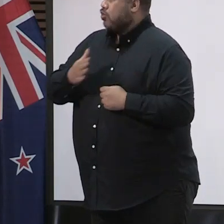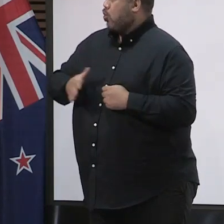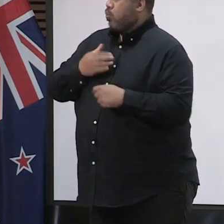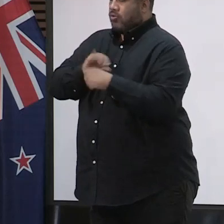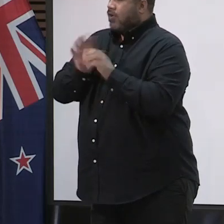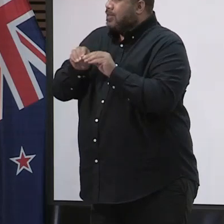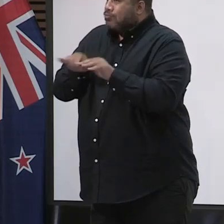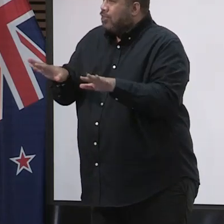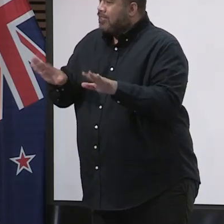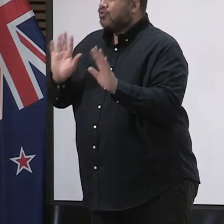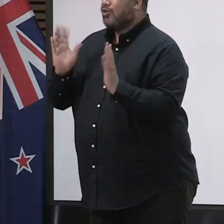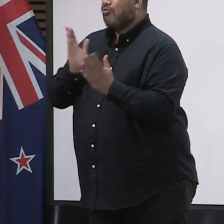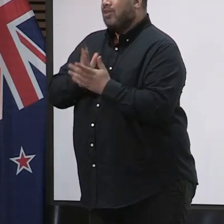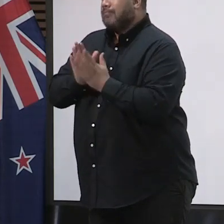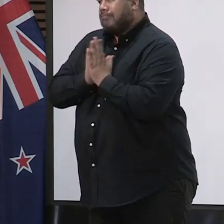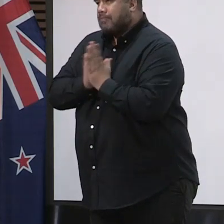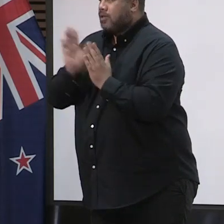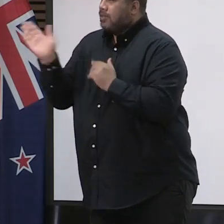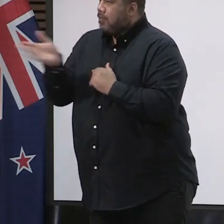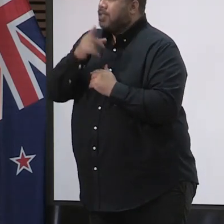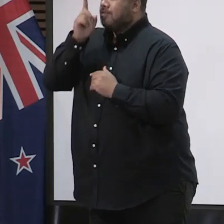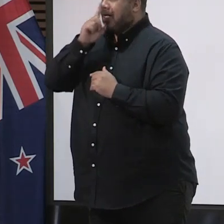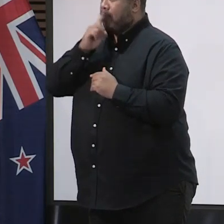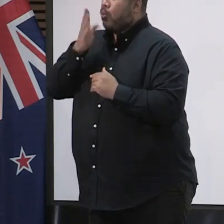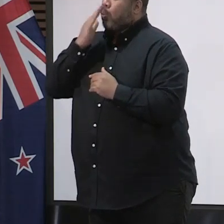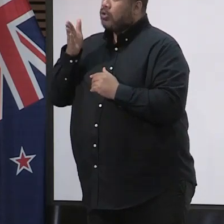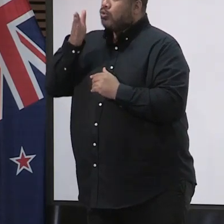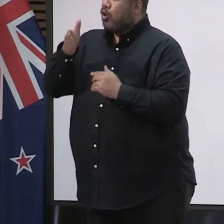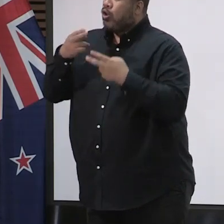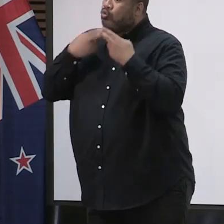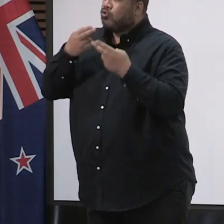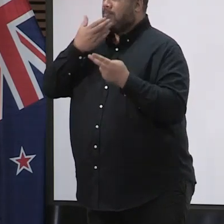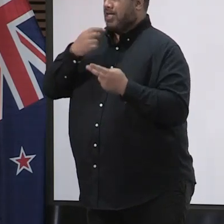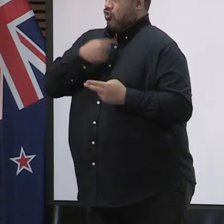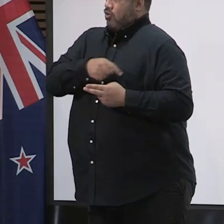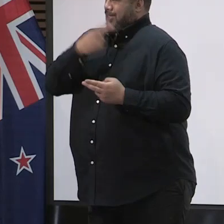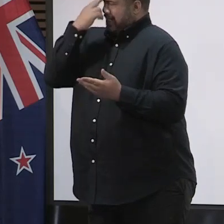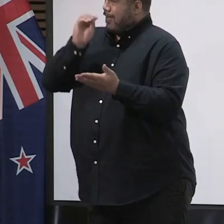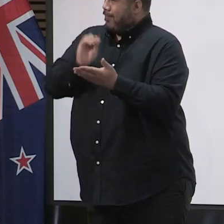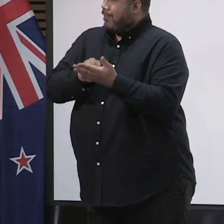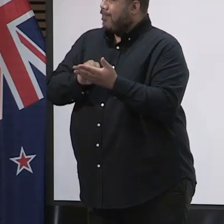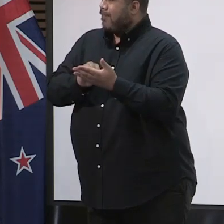That's there to protect everyone, to stop the possibility of onward